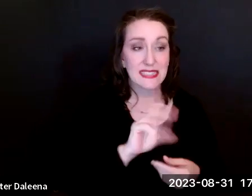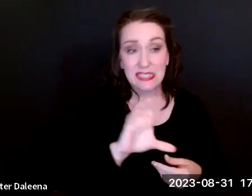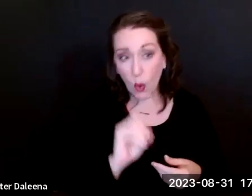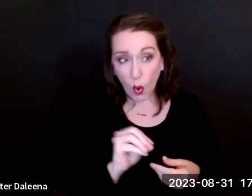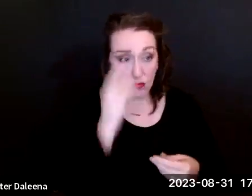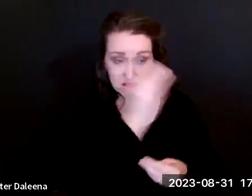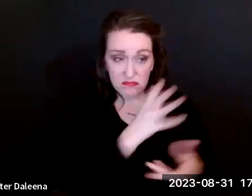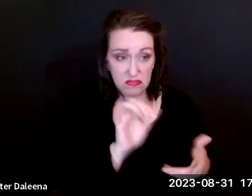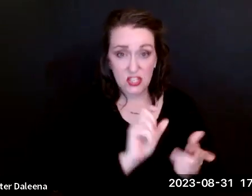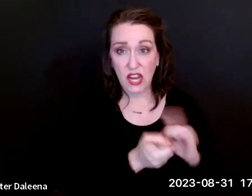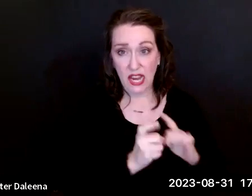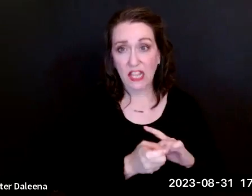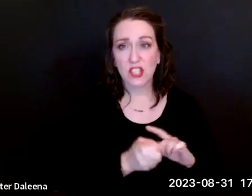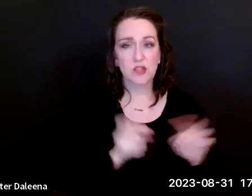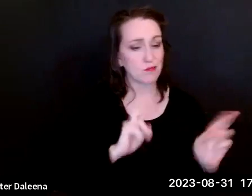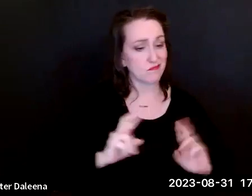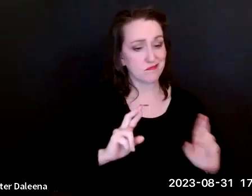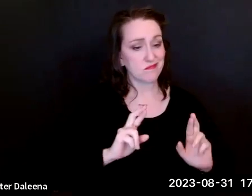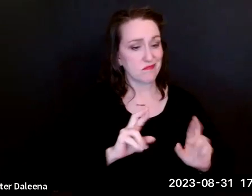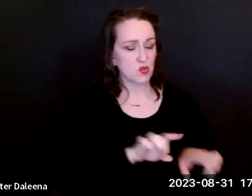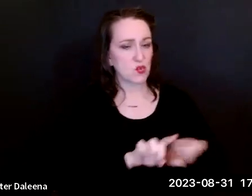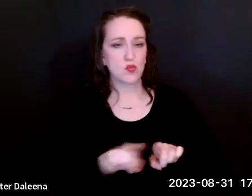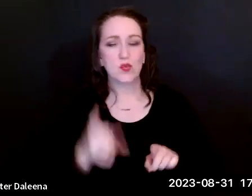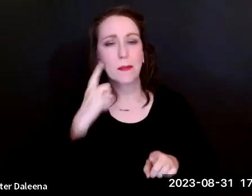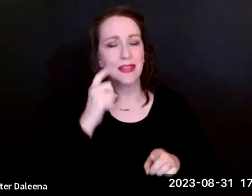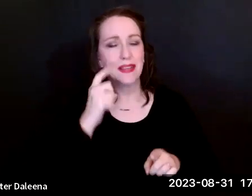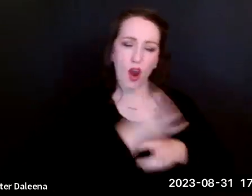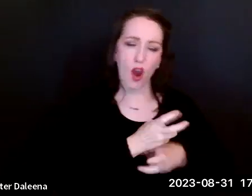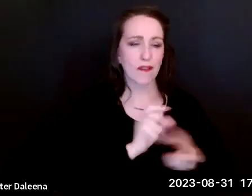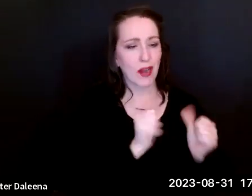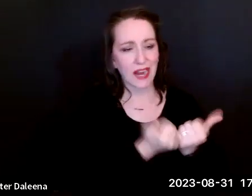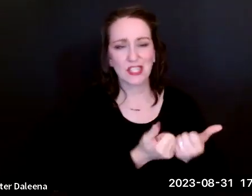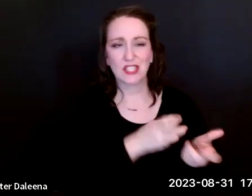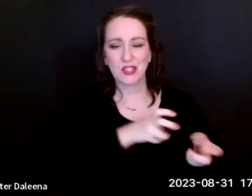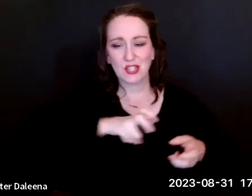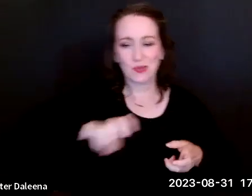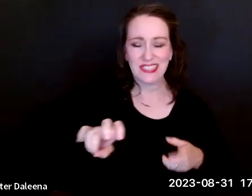and if there's preparations as well because it's hard for agencies to switch or like go